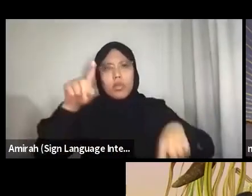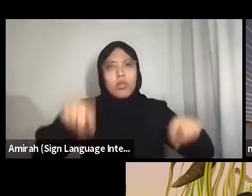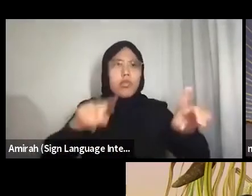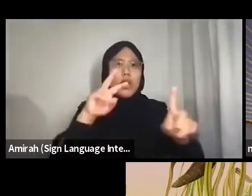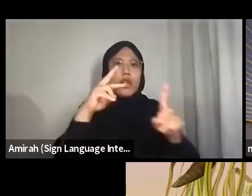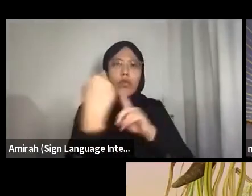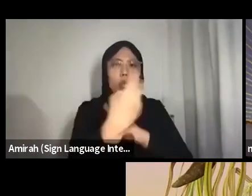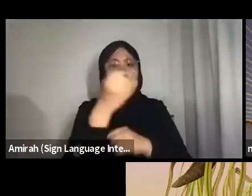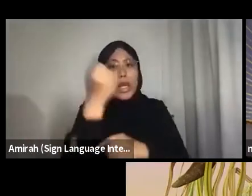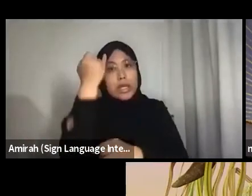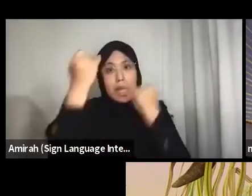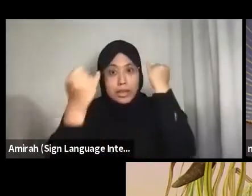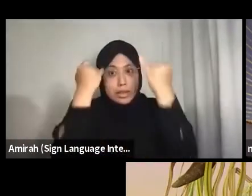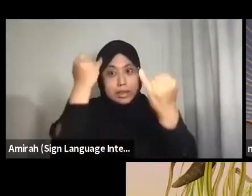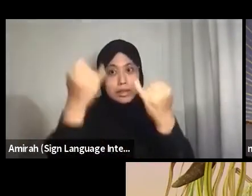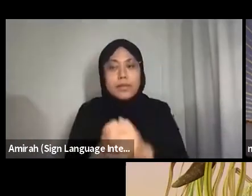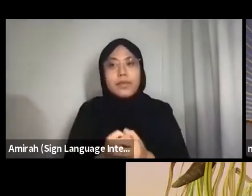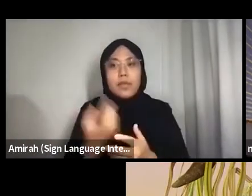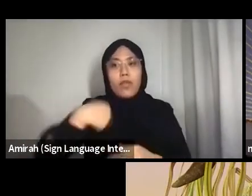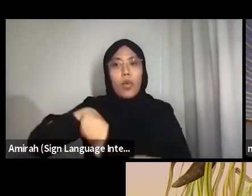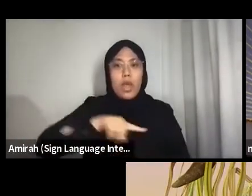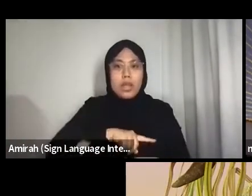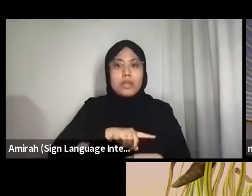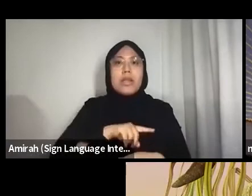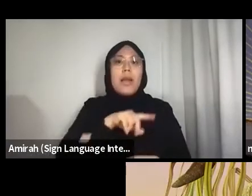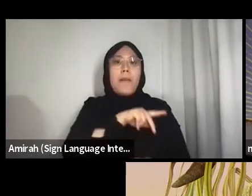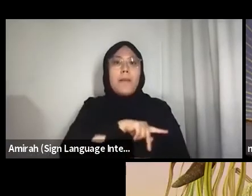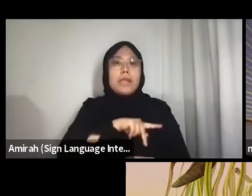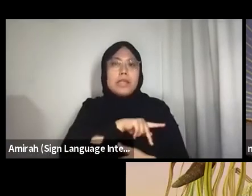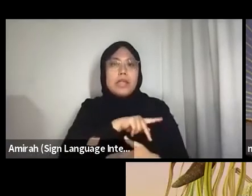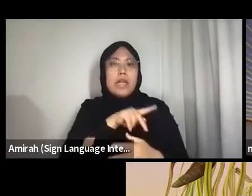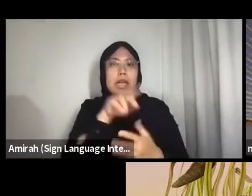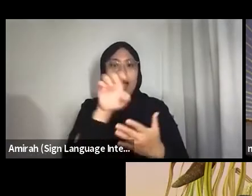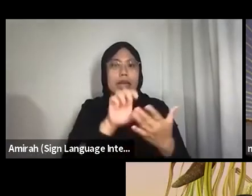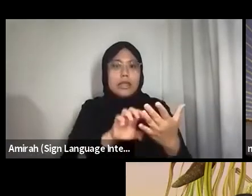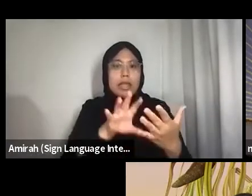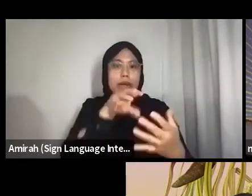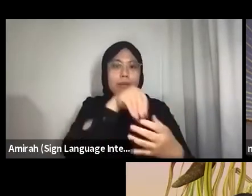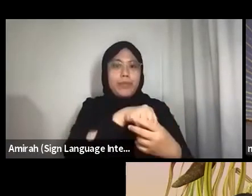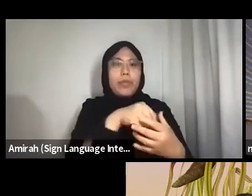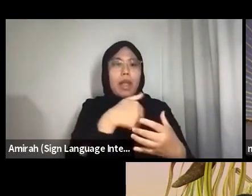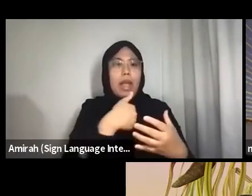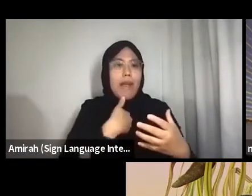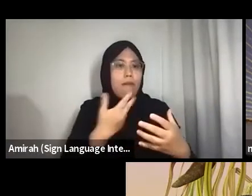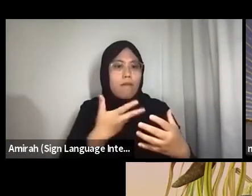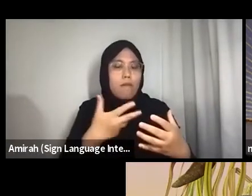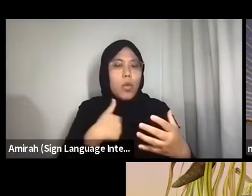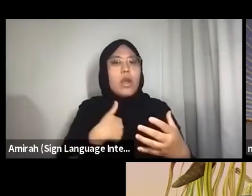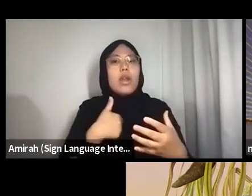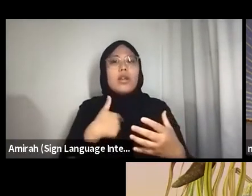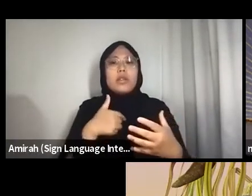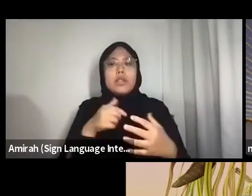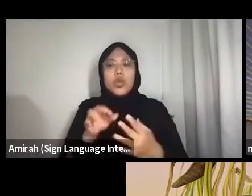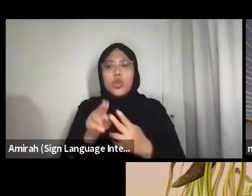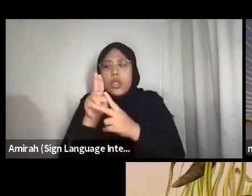For us the personal essay form hinges on the uniqueness of the personal voice that is conveyed in writing.